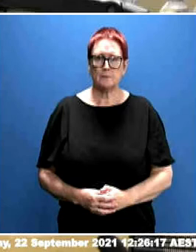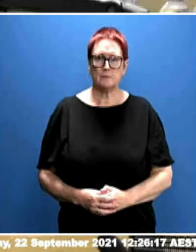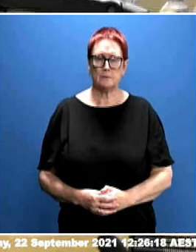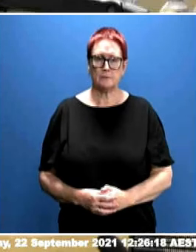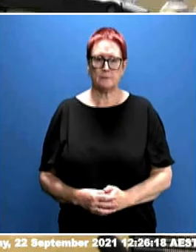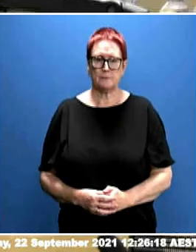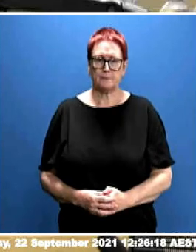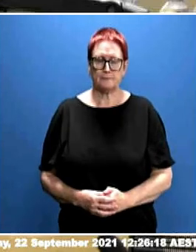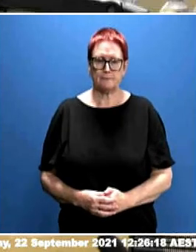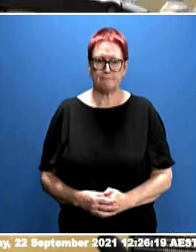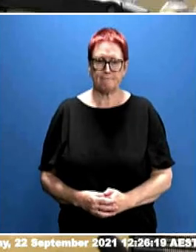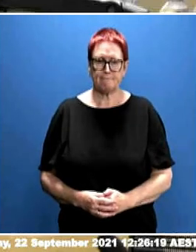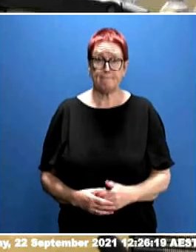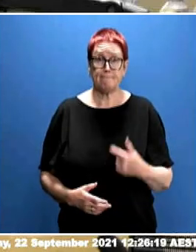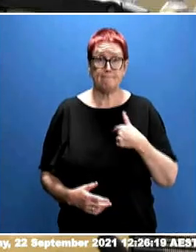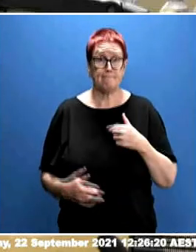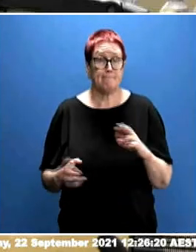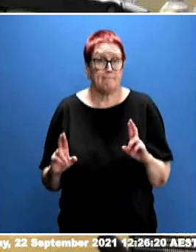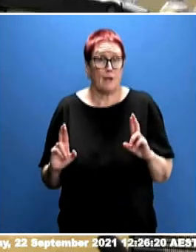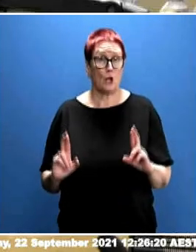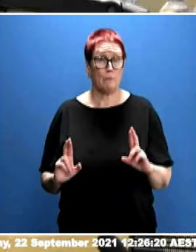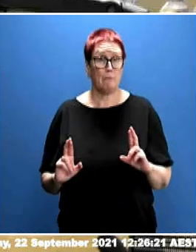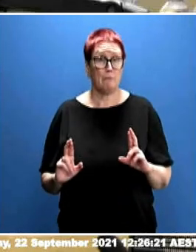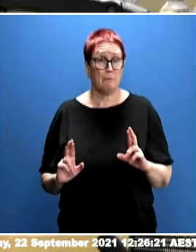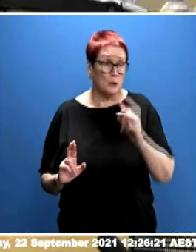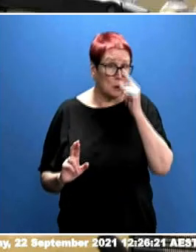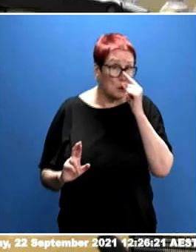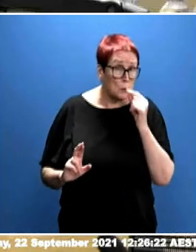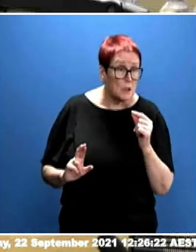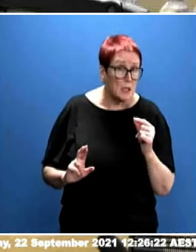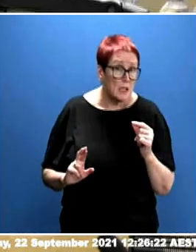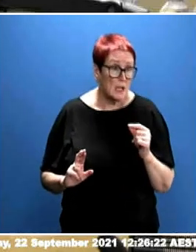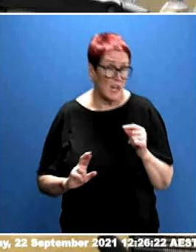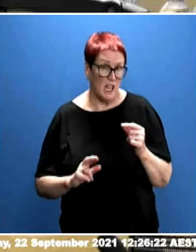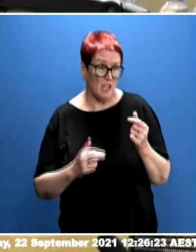At some stage I hope we might address this by using that report,